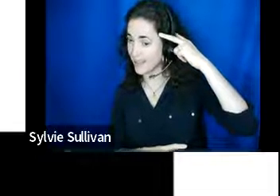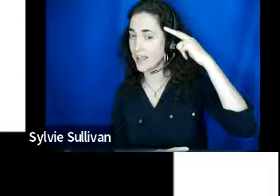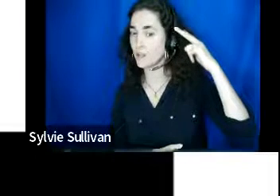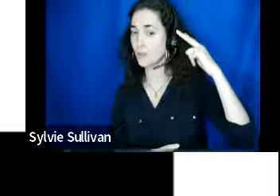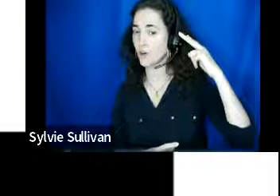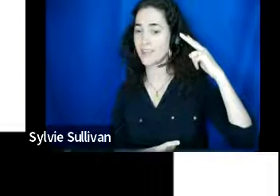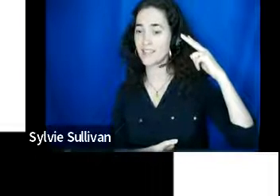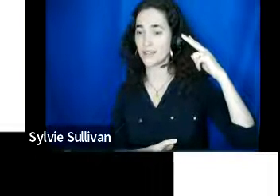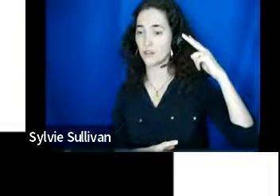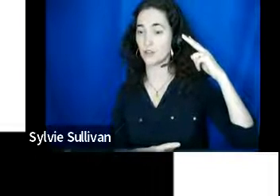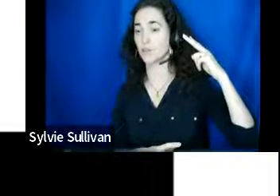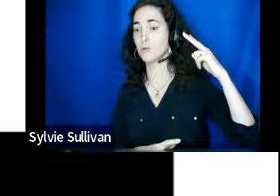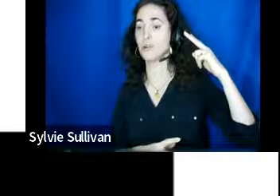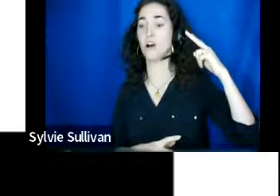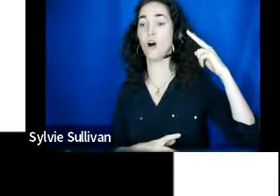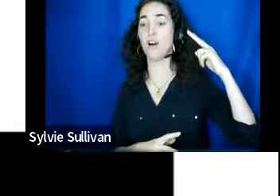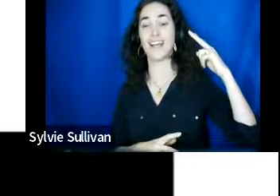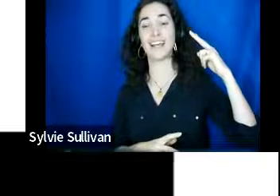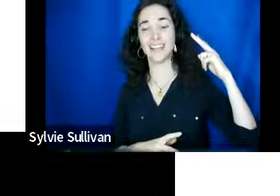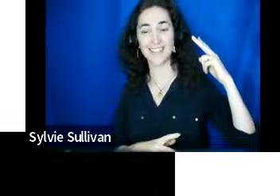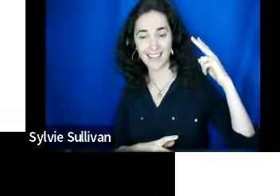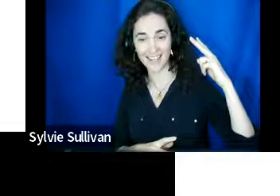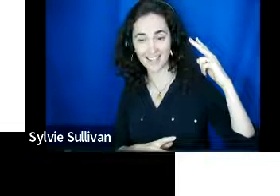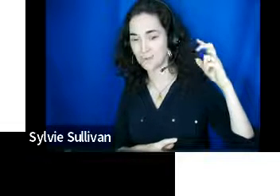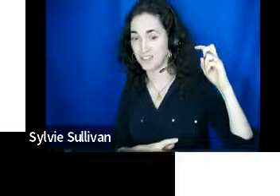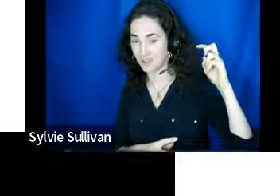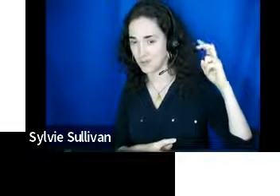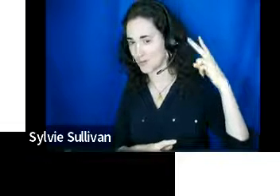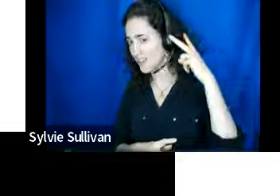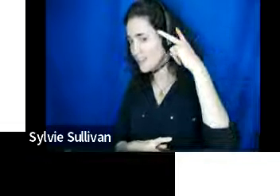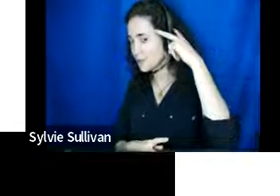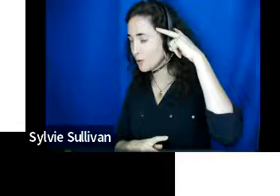and the Wernicke area --spelling it for the interpreter.